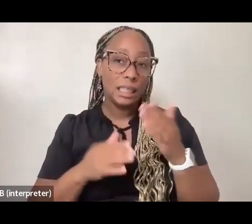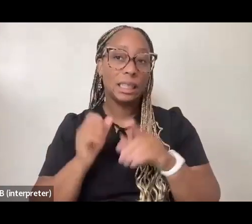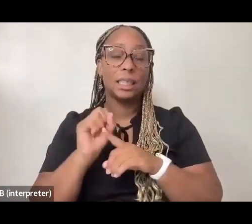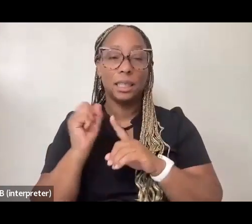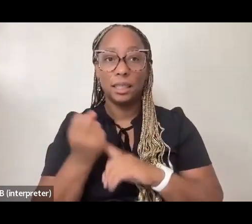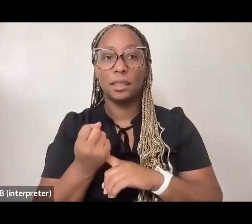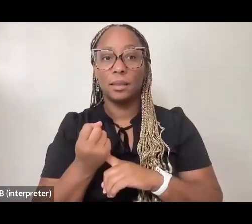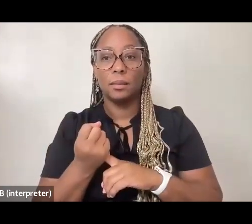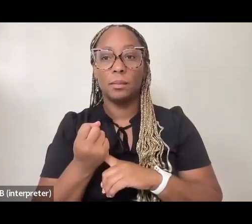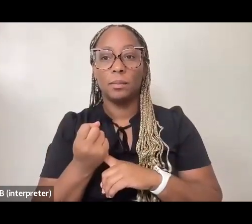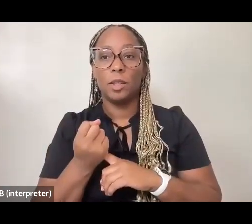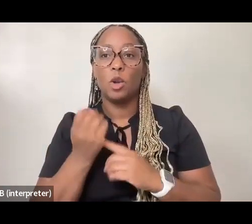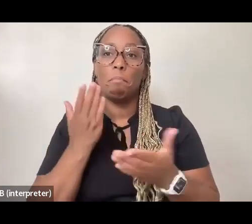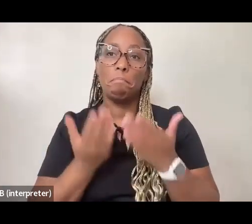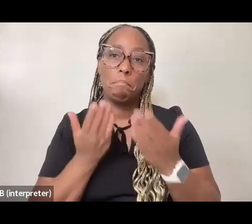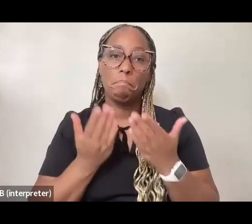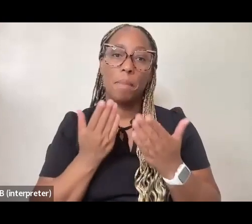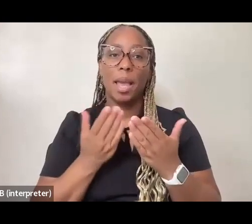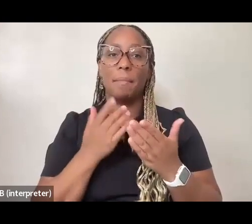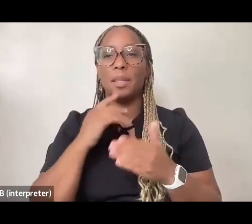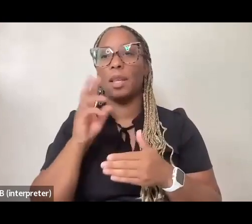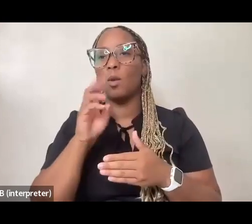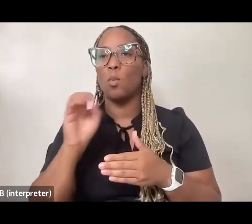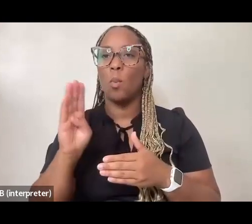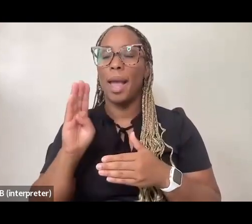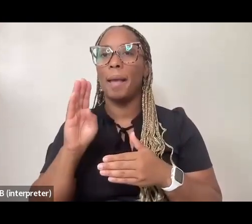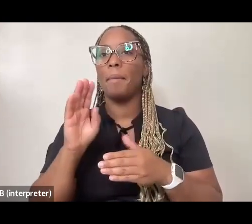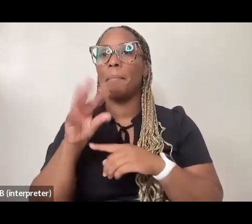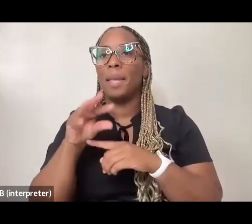, you may encounter web based media that has auto generated